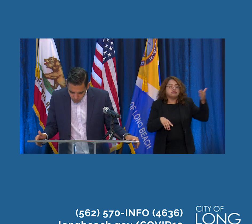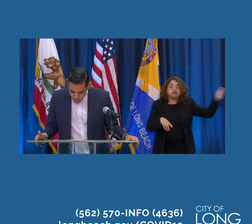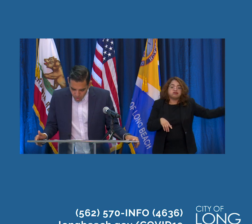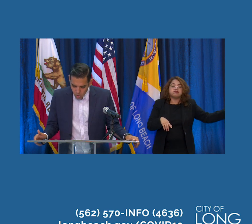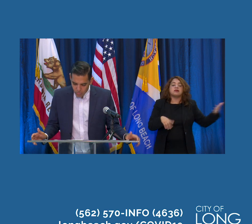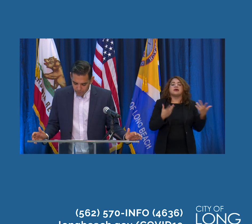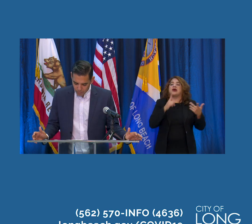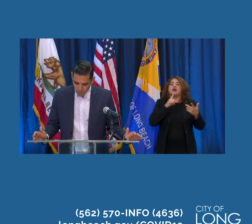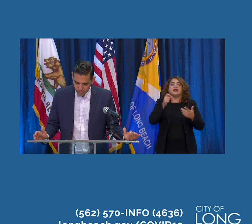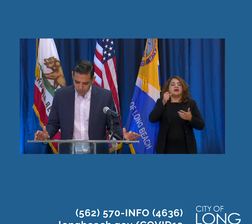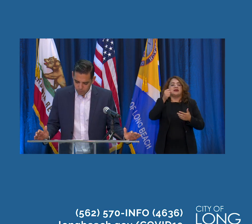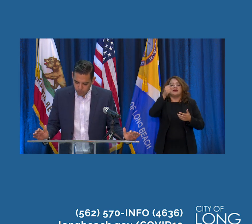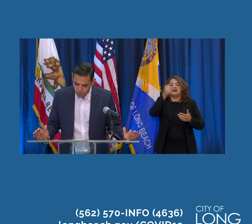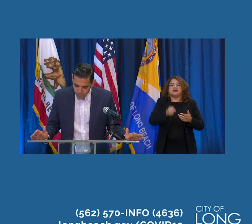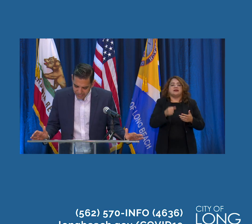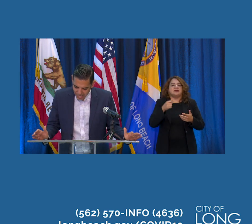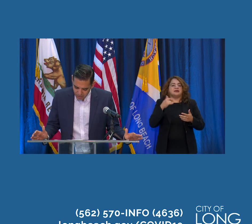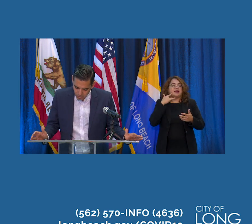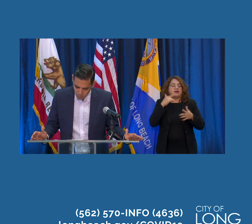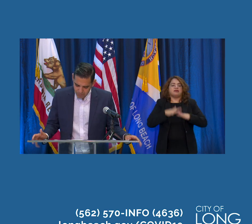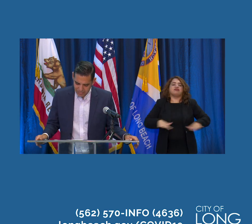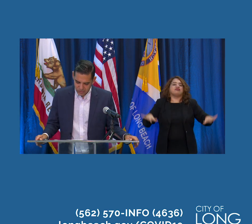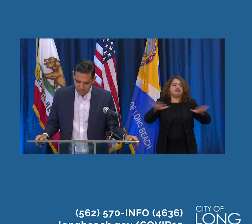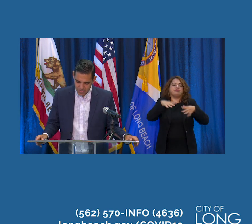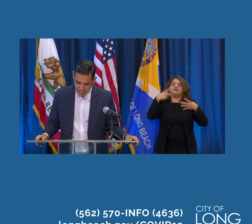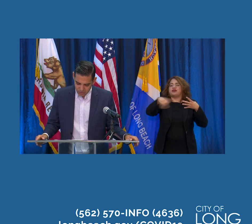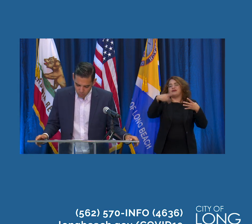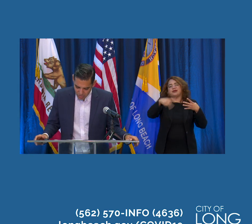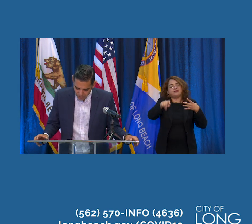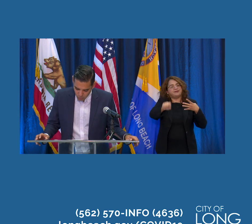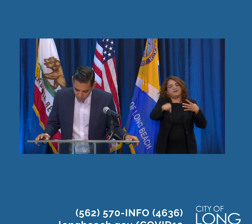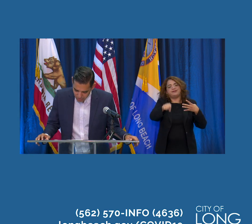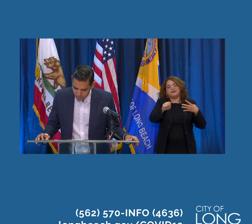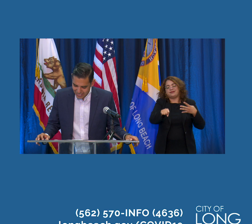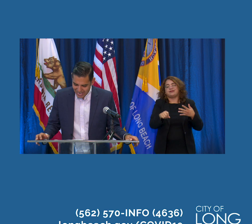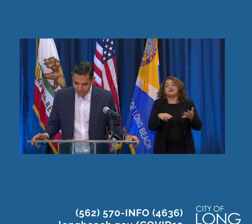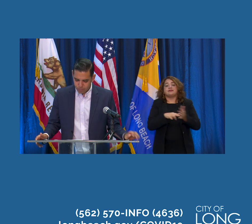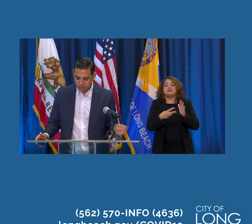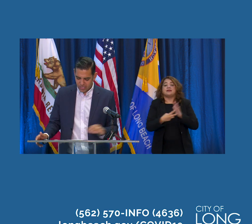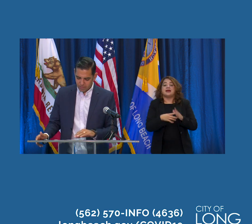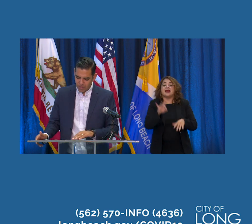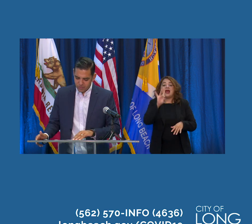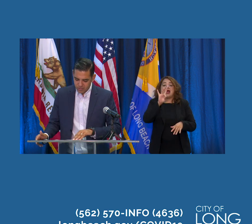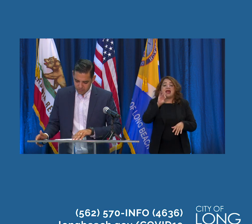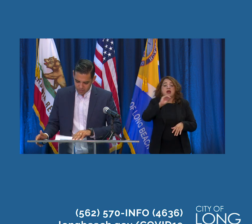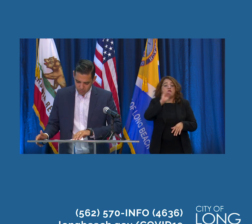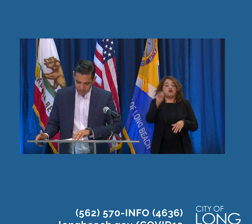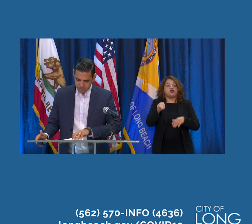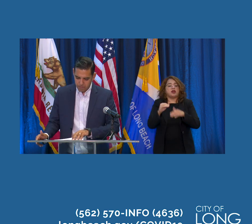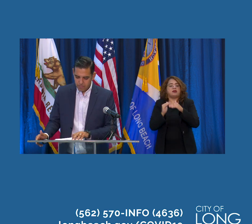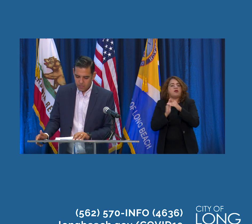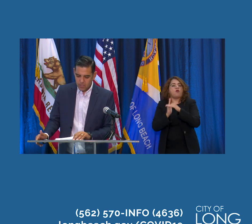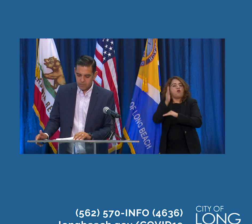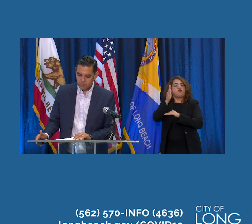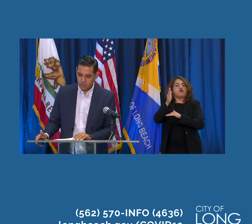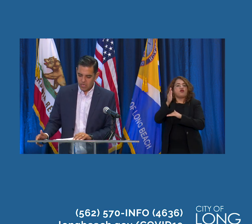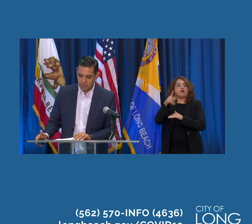The, what the purple category basically means is that we have a greater than 8 percent positivity rate.